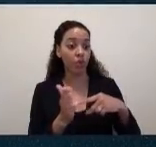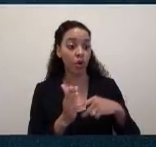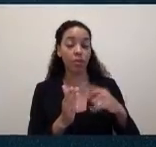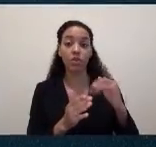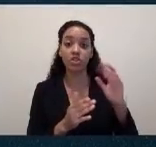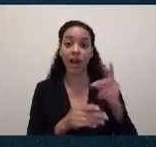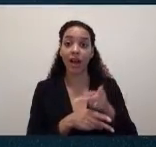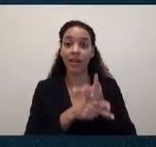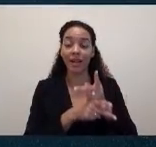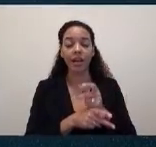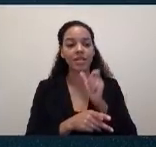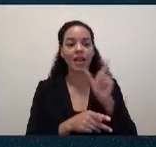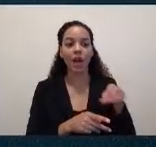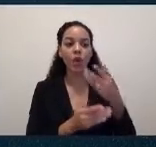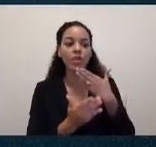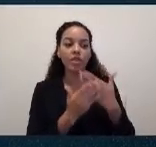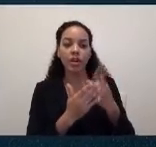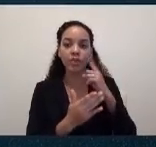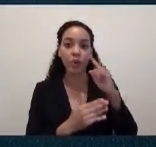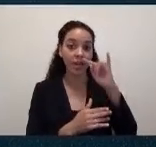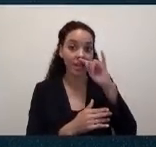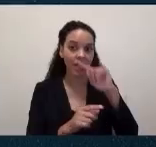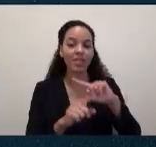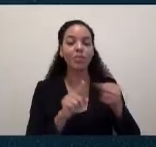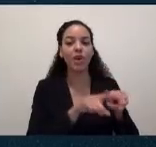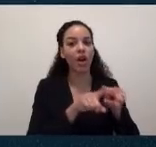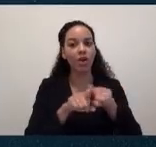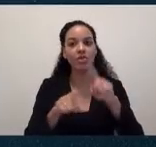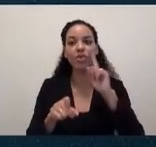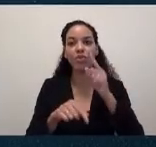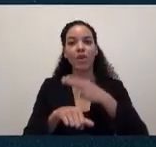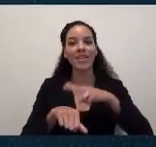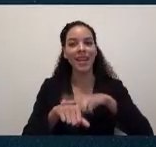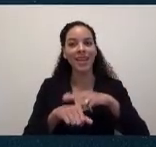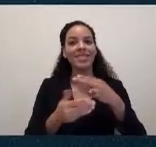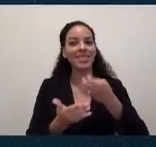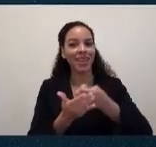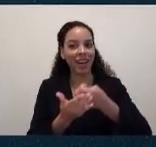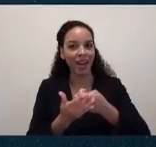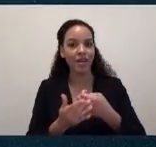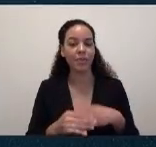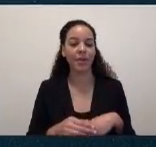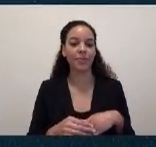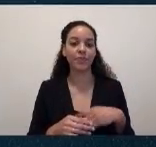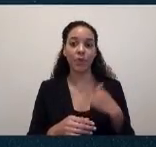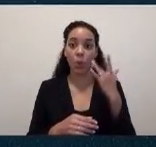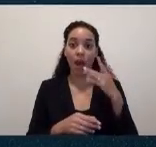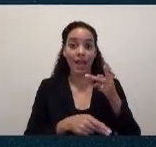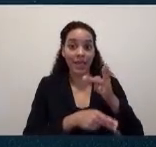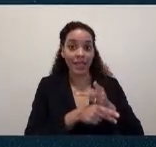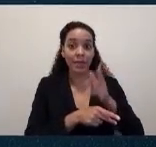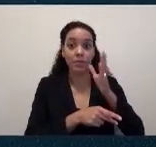it's good for our nation's economy, because it keeps women and men in their jobs. And I'm hopeful that we're going to be able